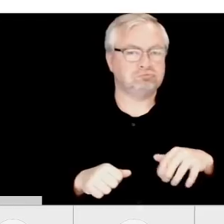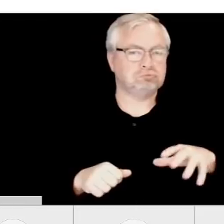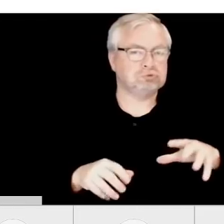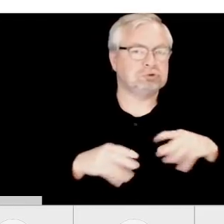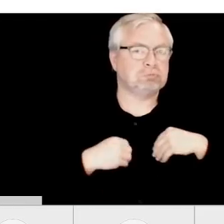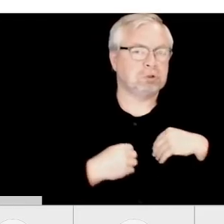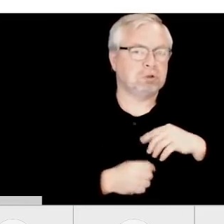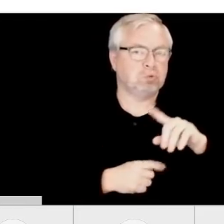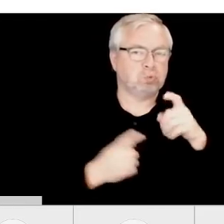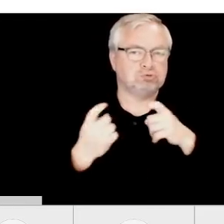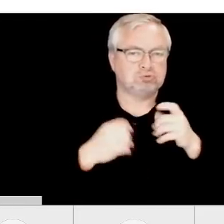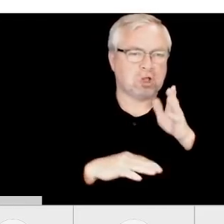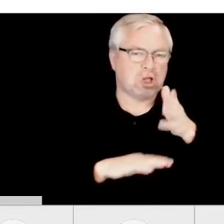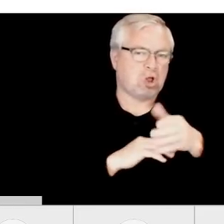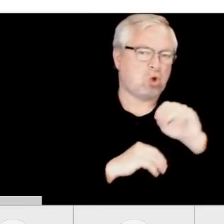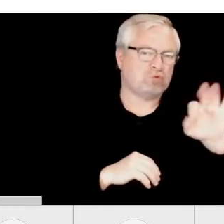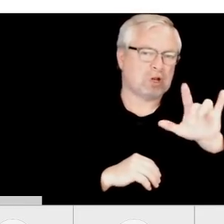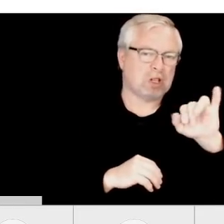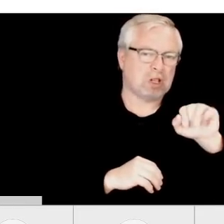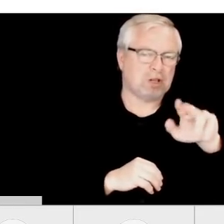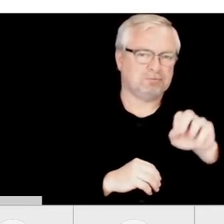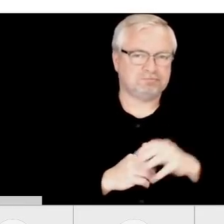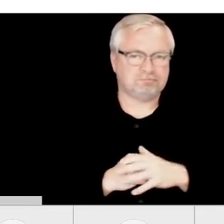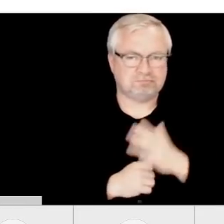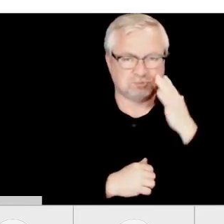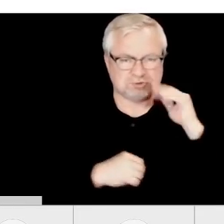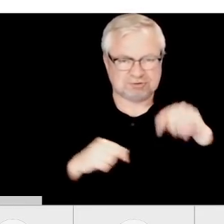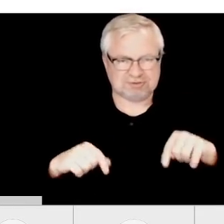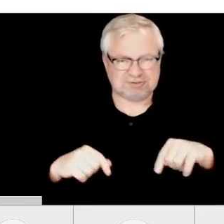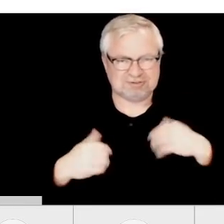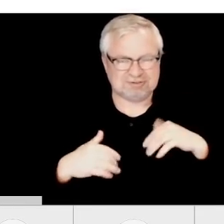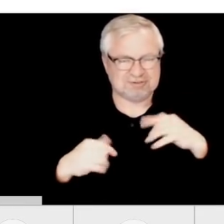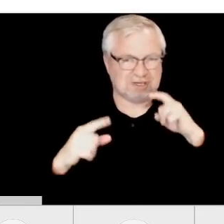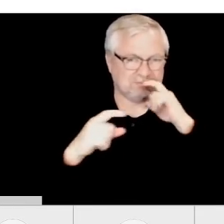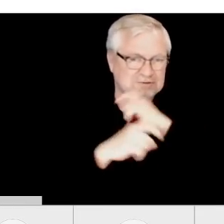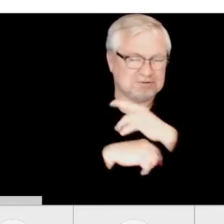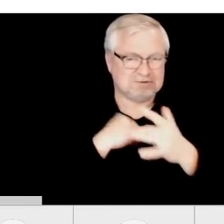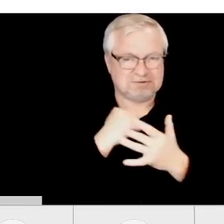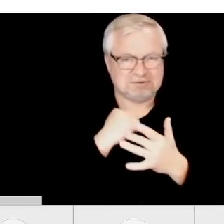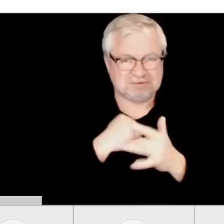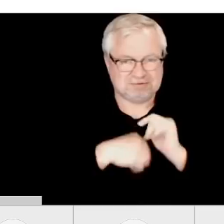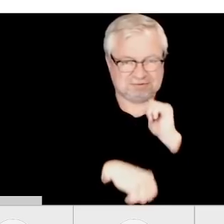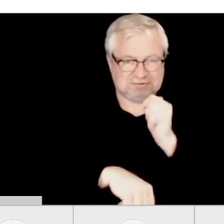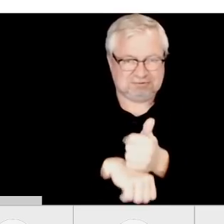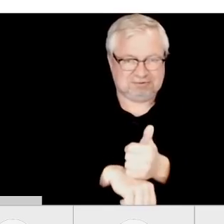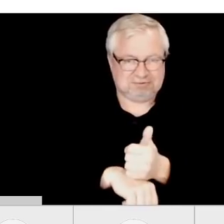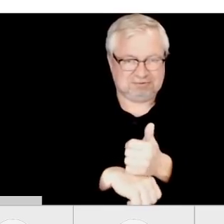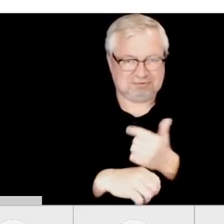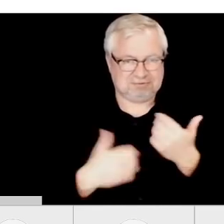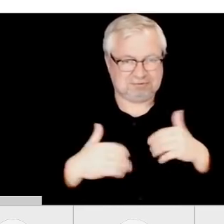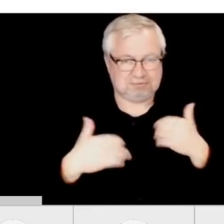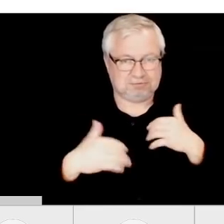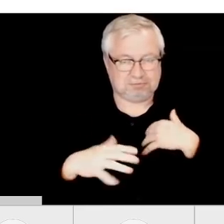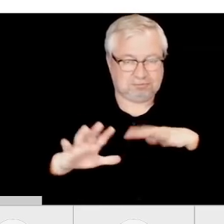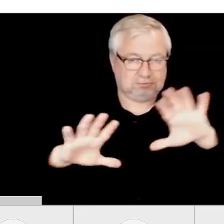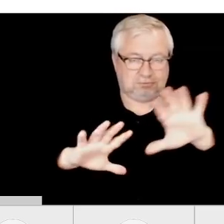it's a technically complex set of facts that I think we are sharing with you